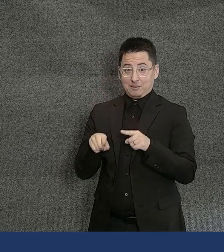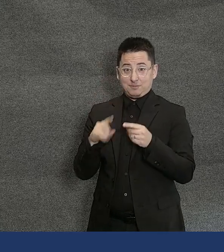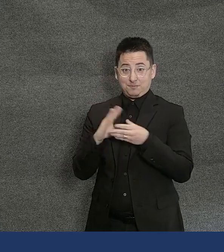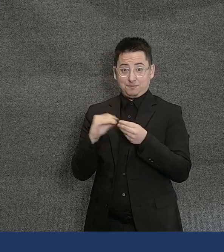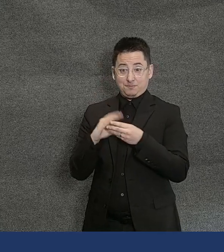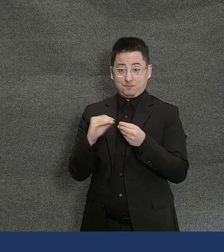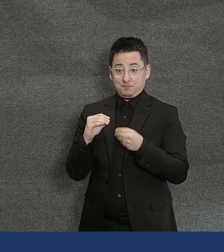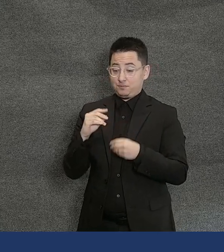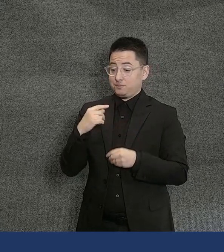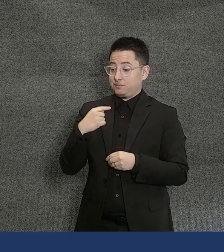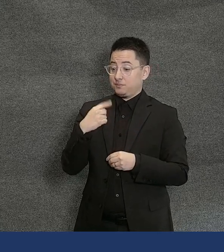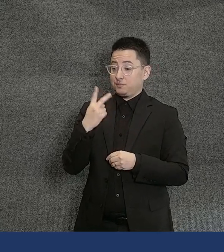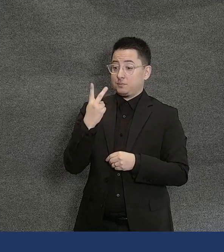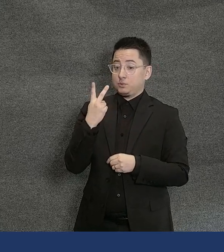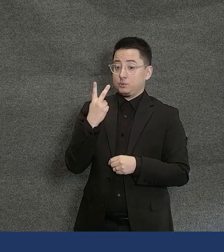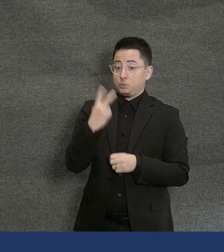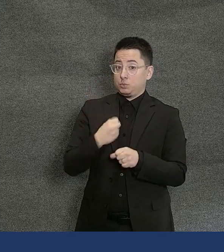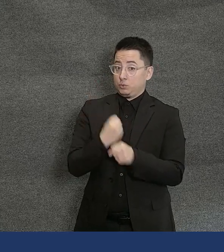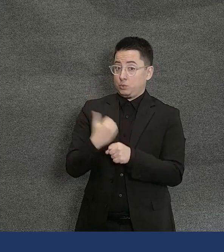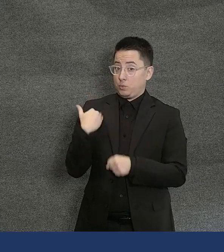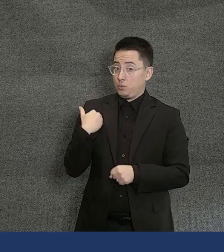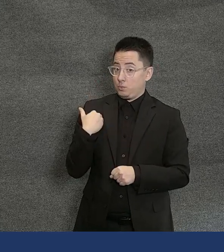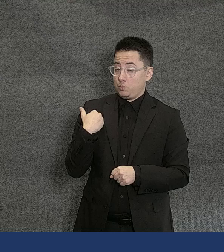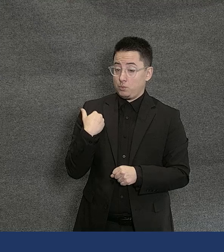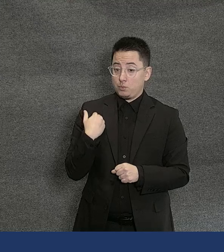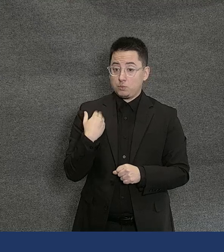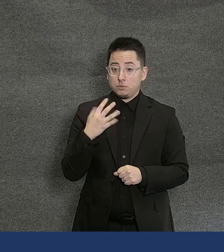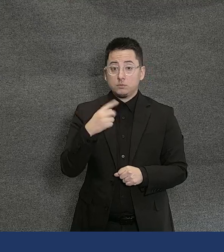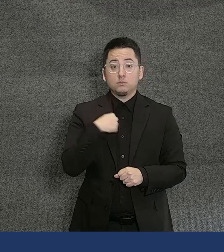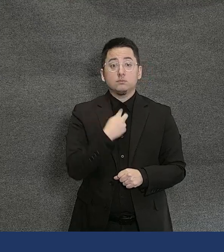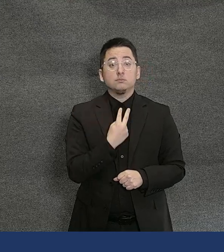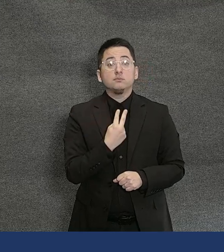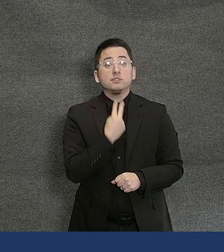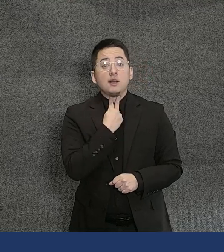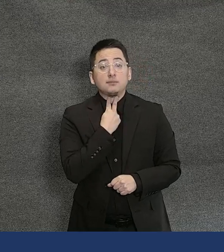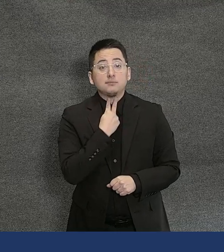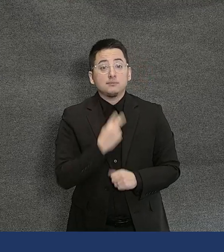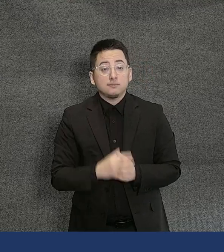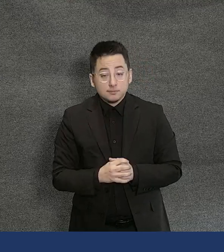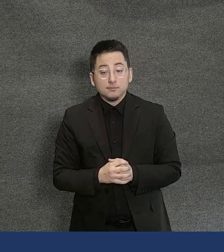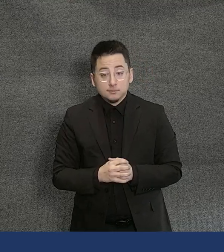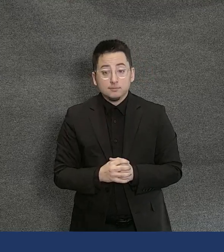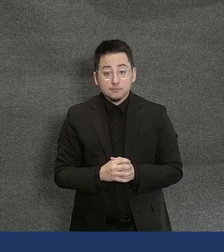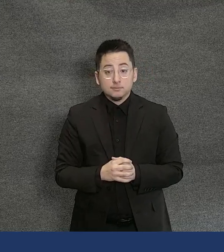I was actually stranded at my local Sports Clips because--